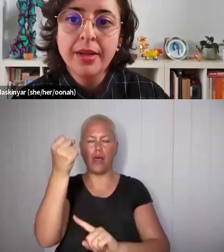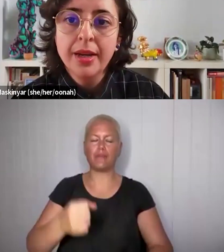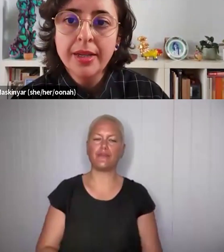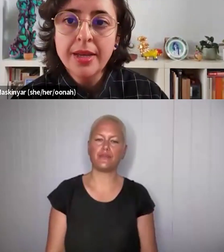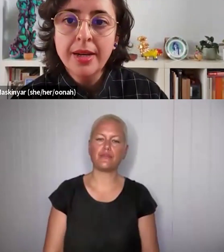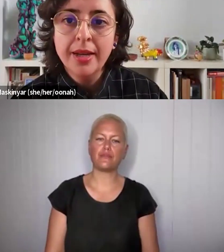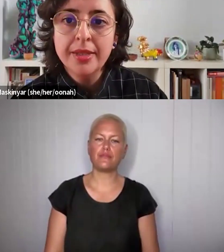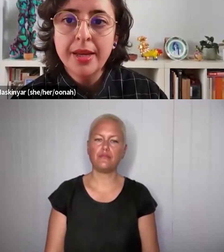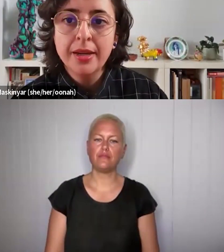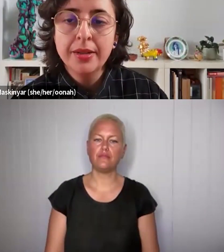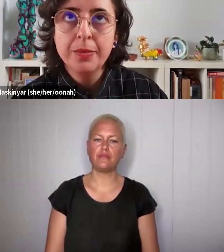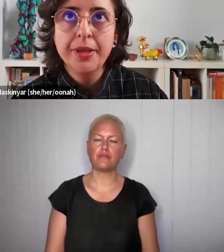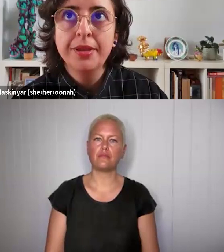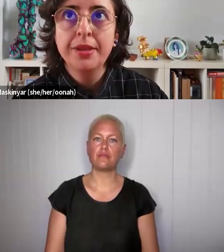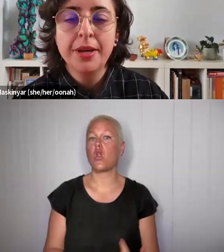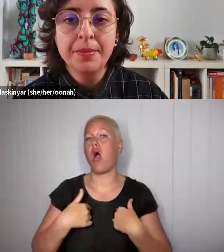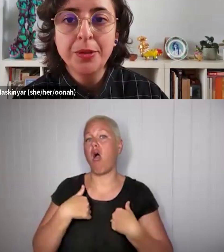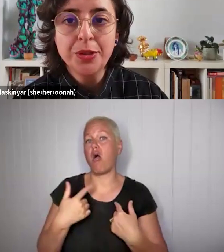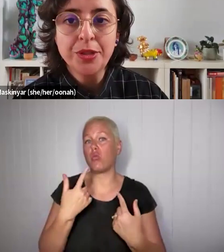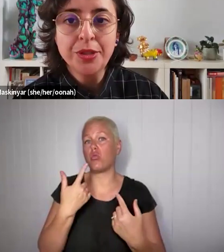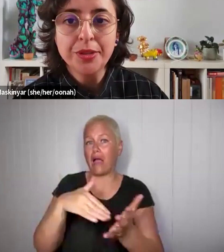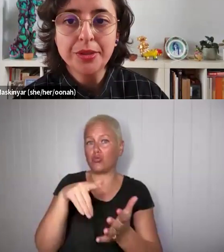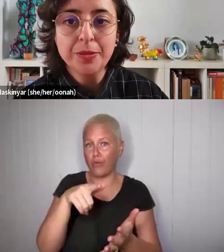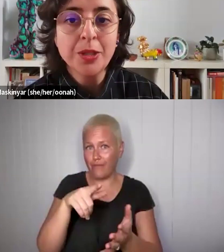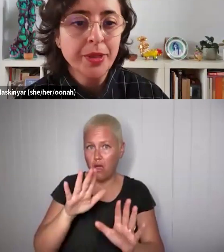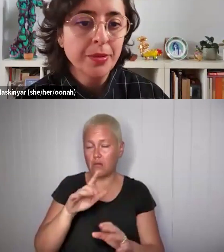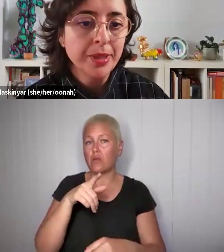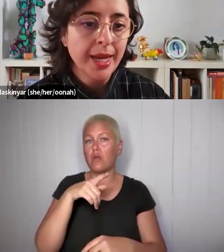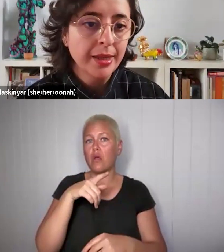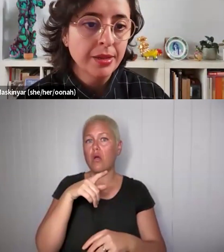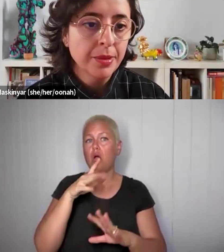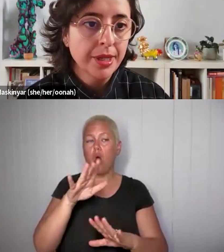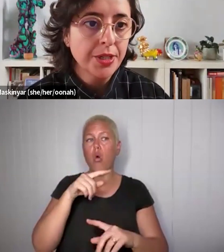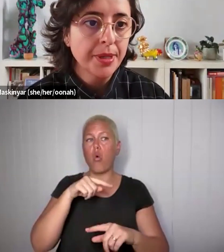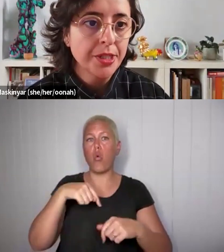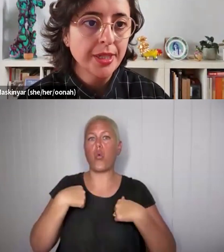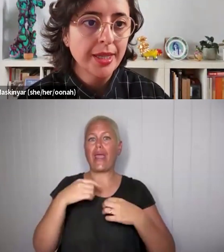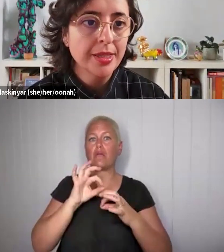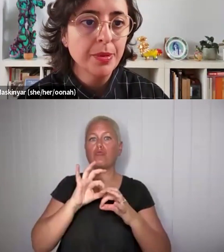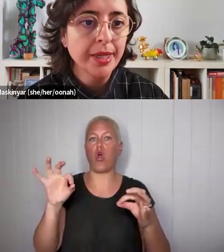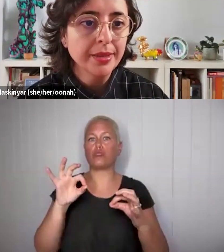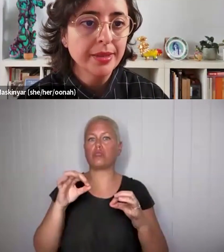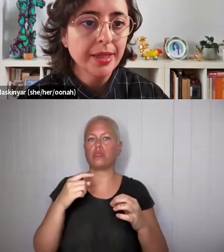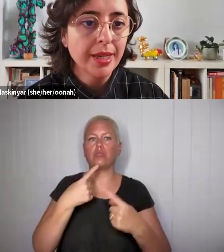I guess I would add to that, whilst we are not relaying the production budget at the moment,